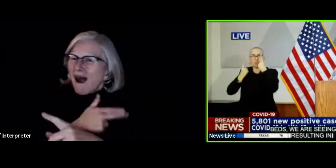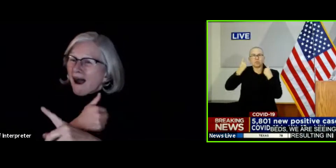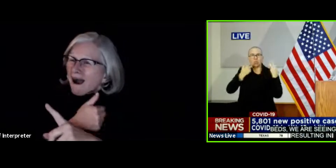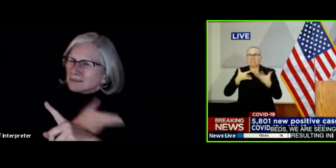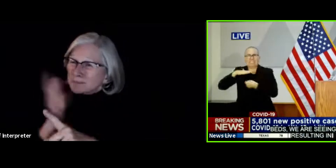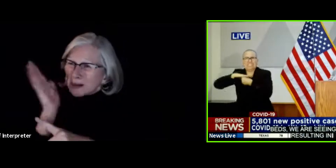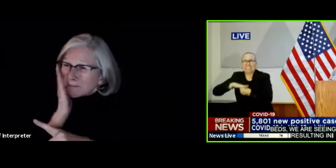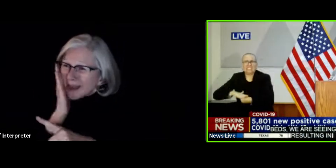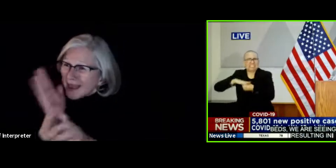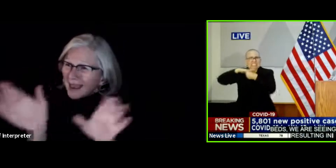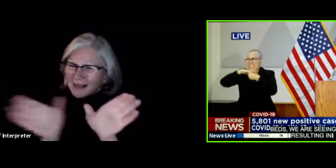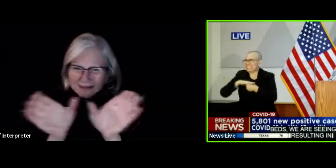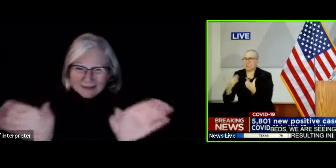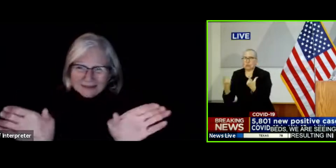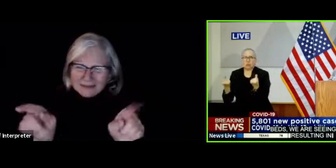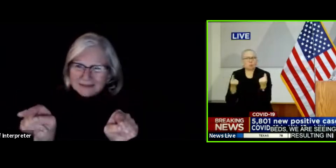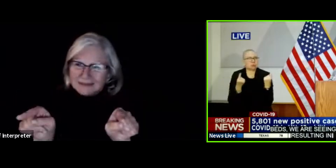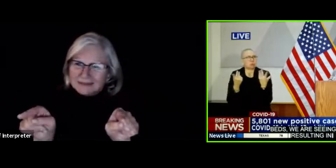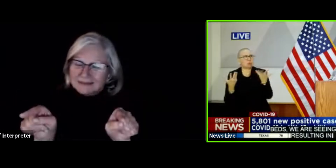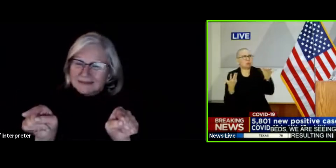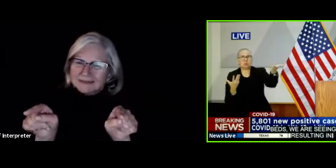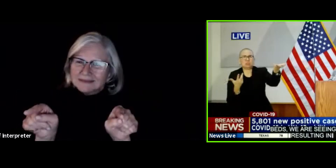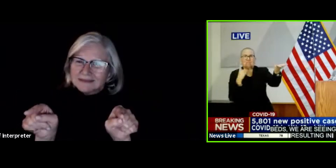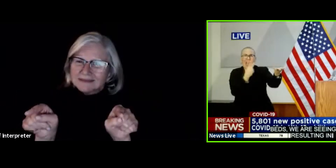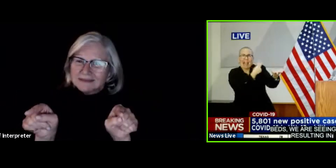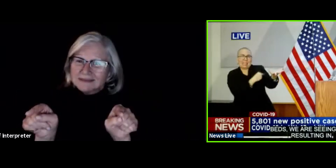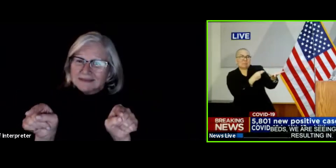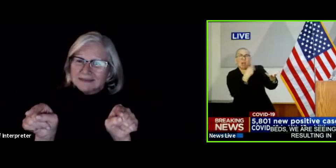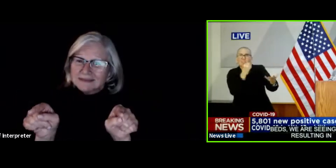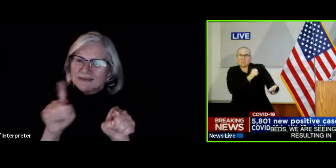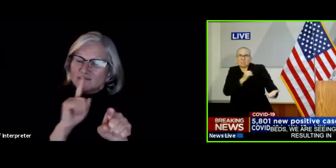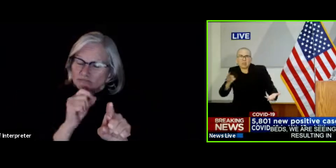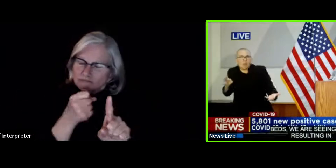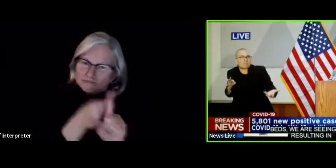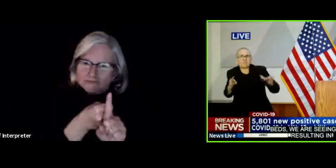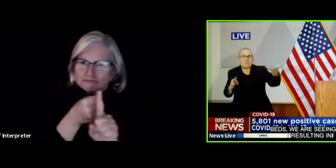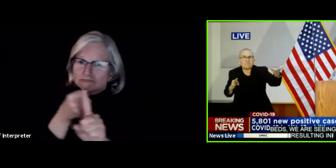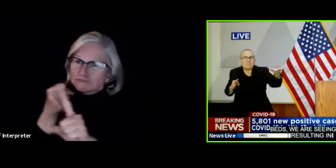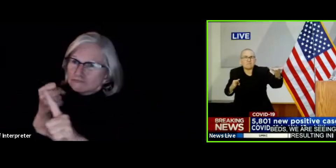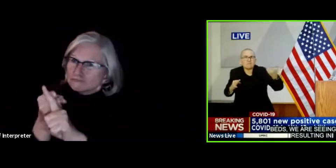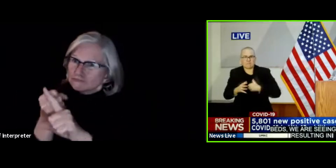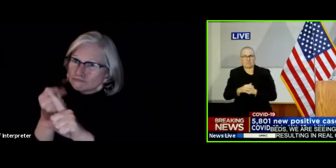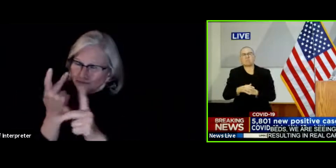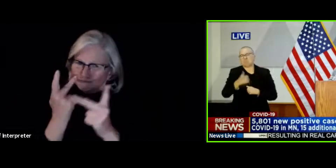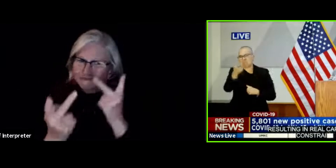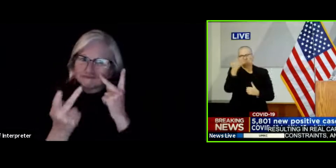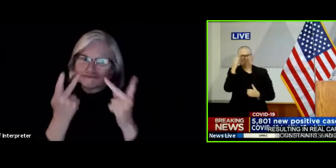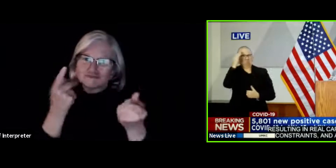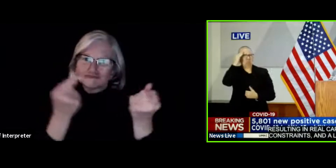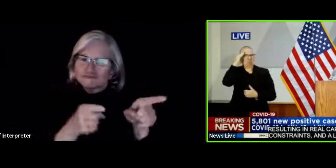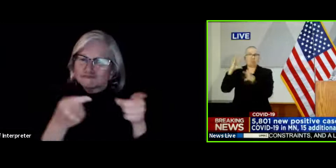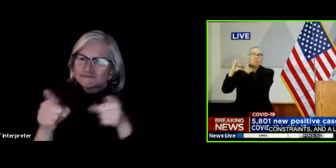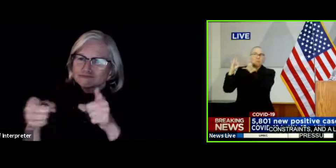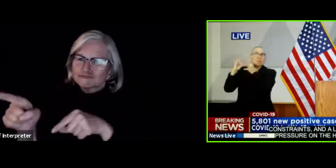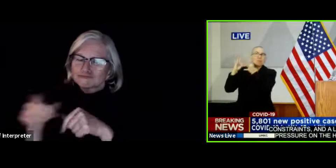AS WE'VE HEARD FROM LEADERS IN RECENT DAYS. AT THE BEGINNING OF NOVEMBER, THE PERCENTAGE